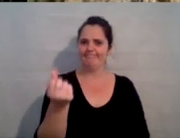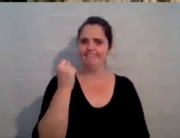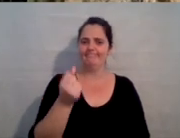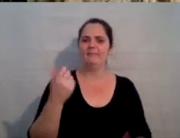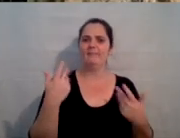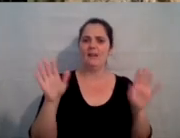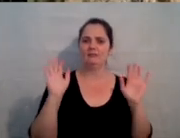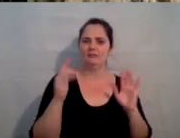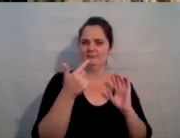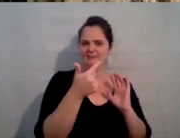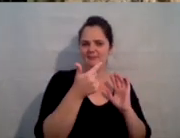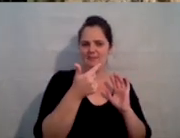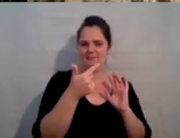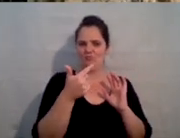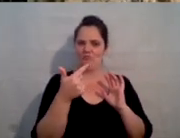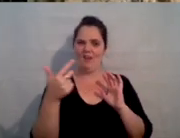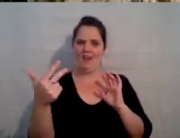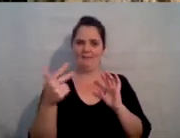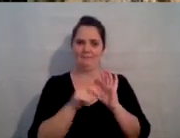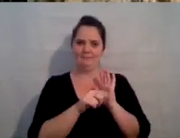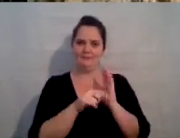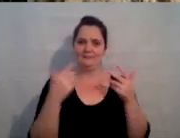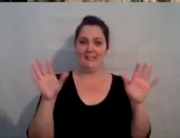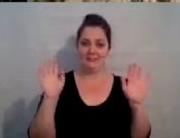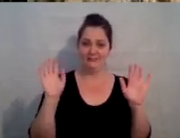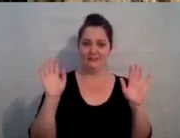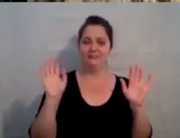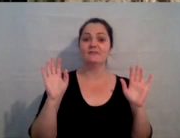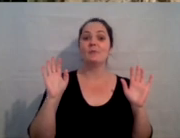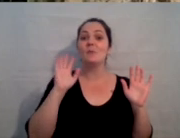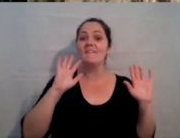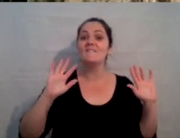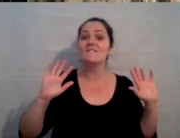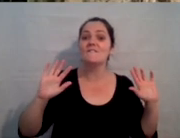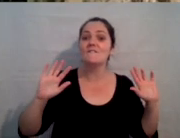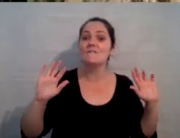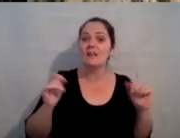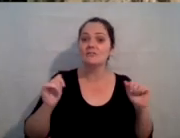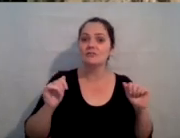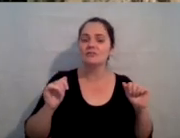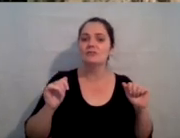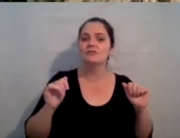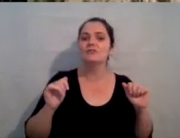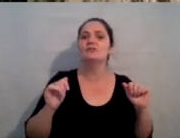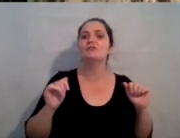minutes again. When I’m done then I’m going to throw it back to Shannon and the QAGOMA team, we're going to talk to you a little bit about